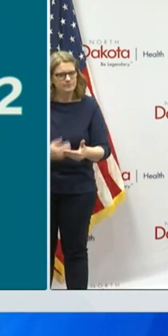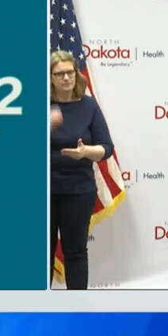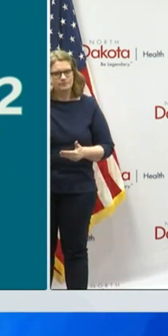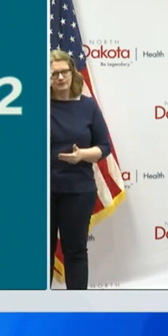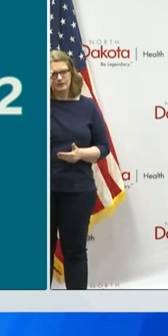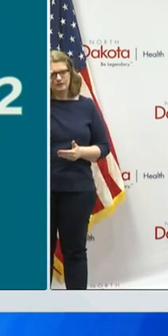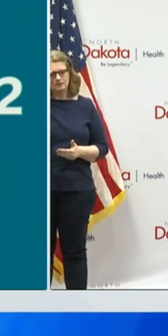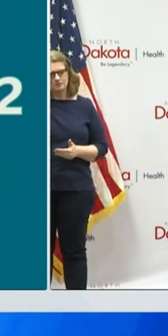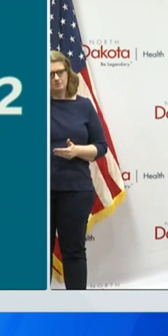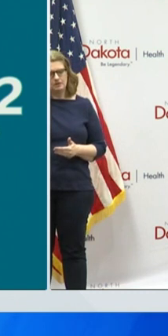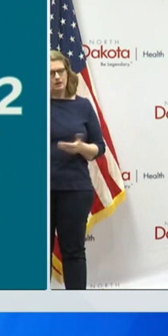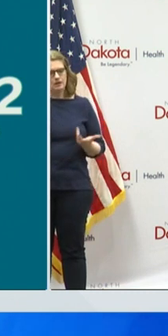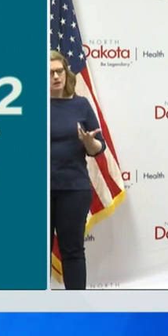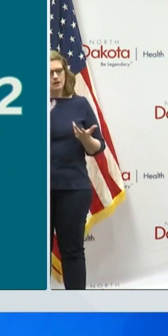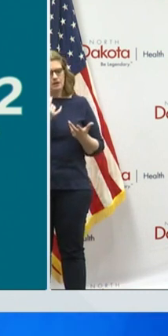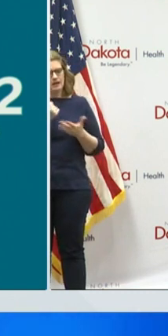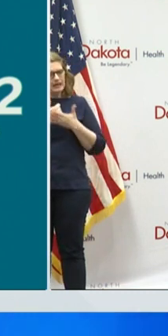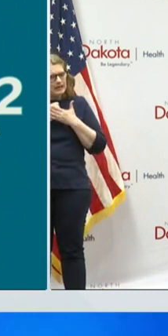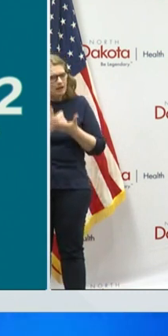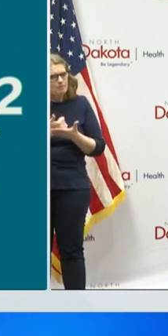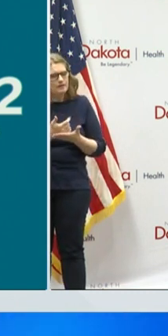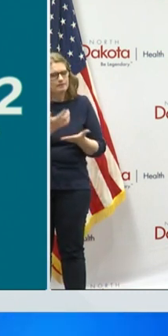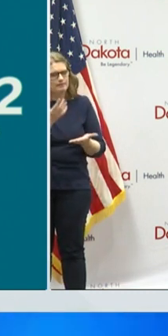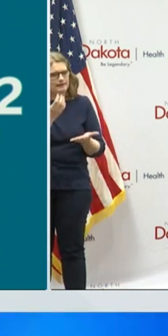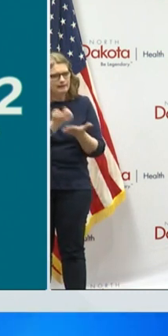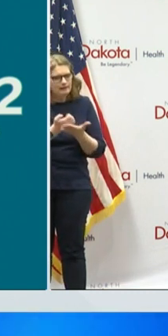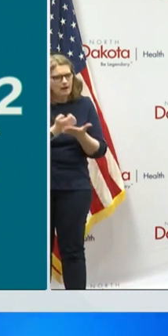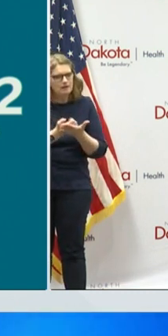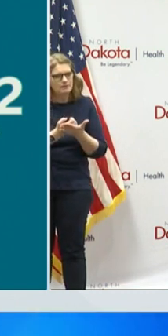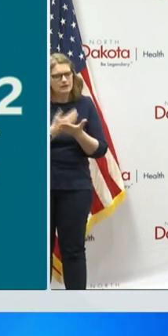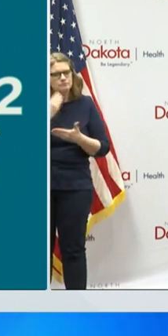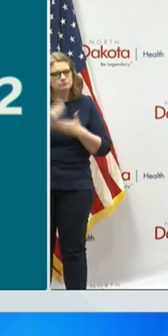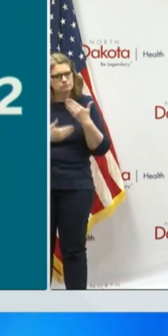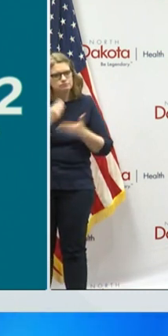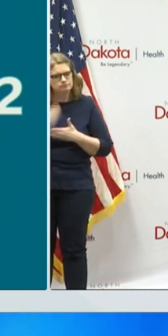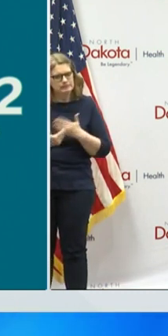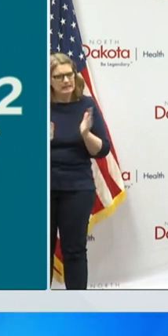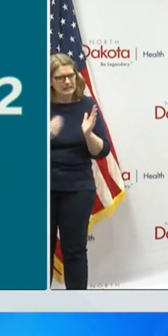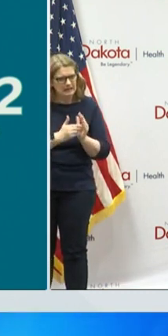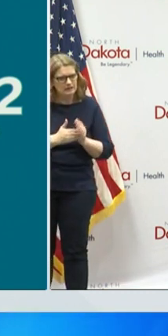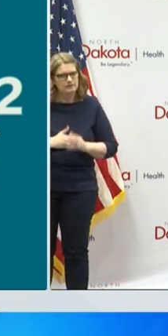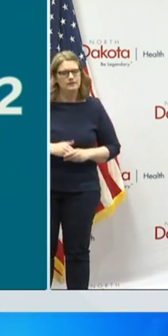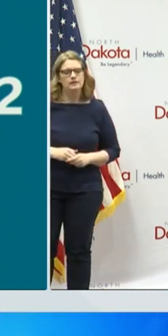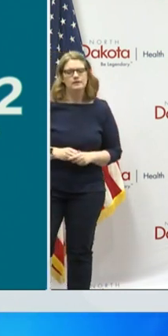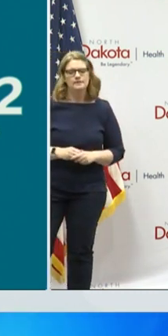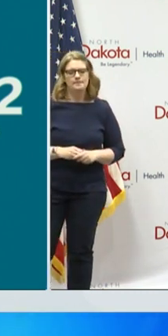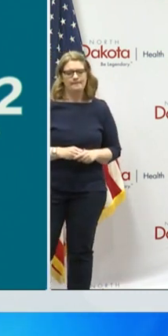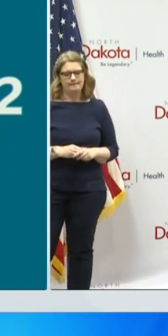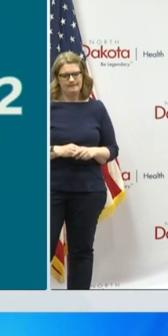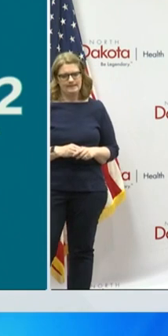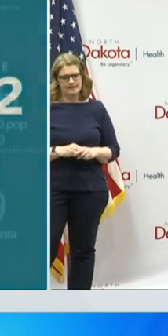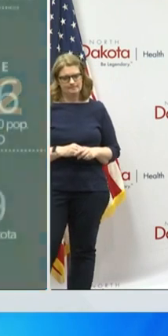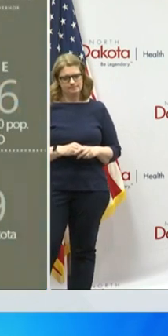NORTH DAKOTA, AND, AGAIN, THAT GIVES US CONFIDENCE TO KEEP GOING FORWARD.